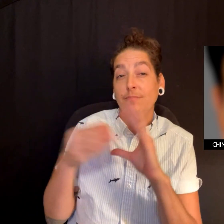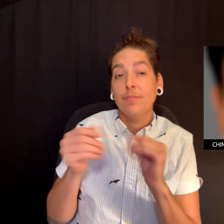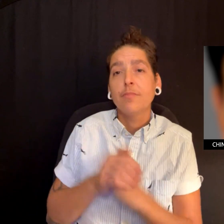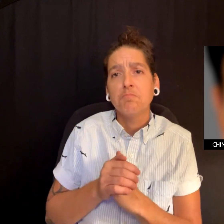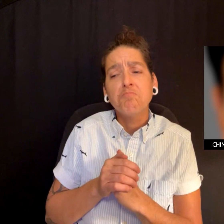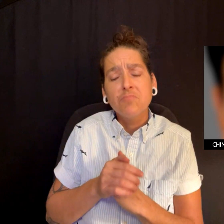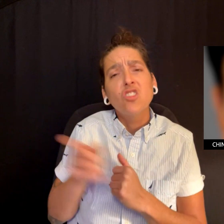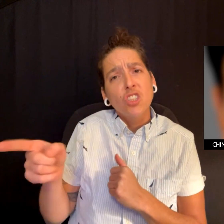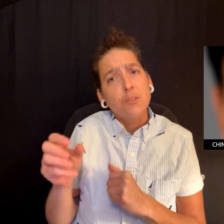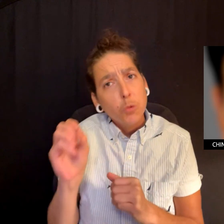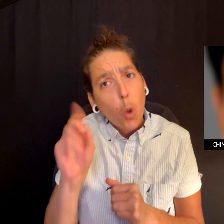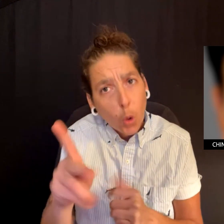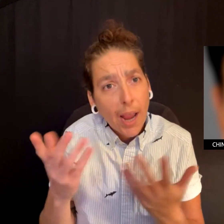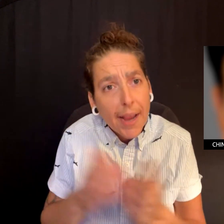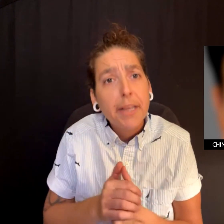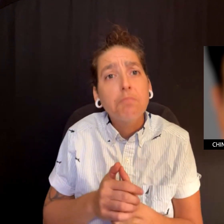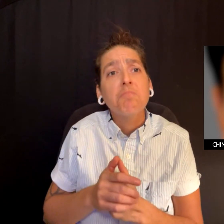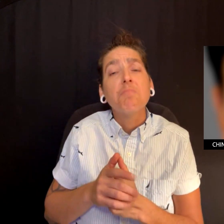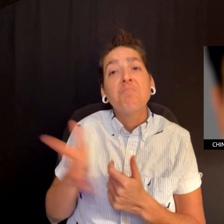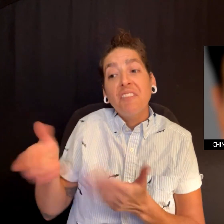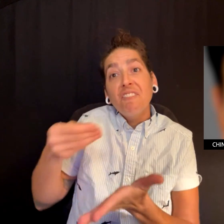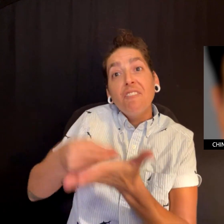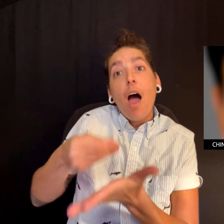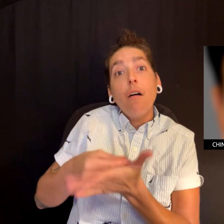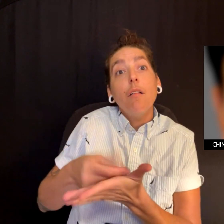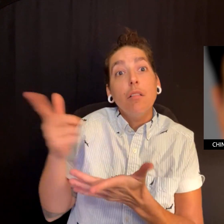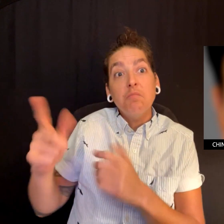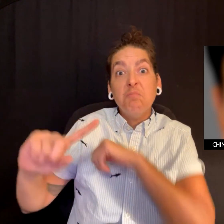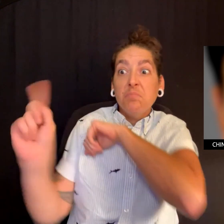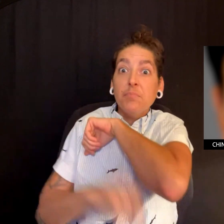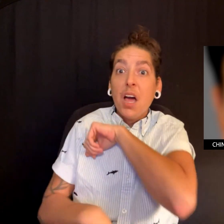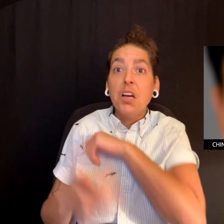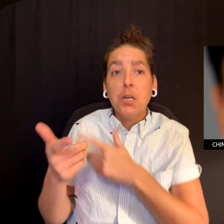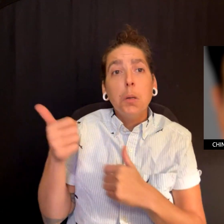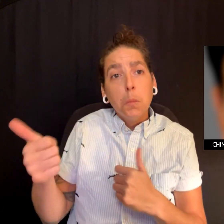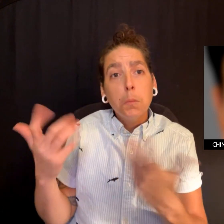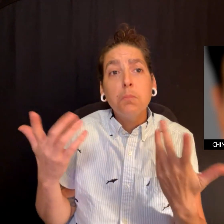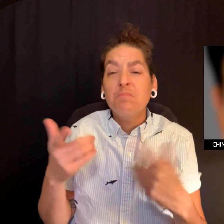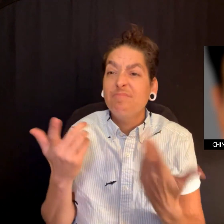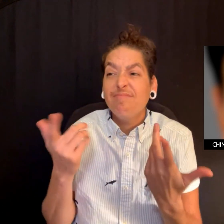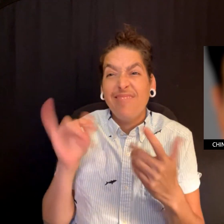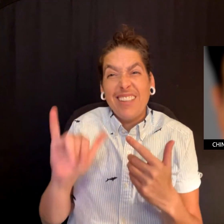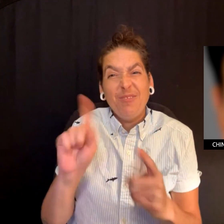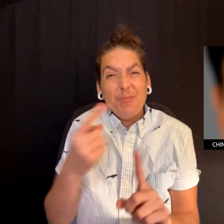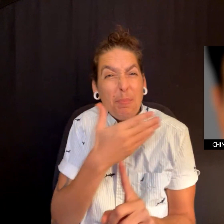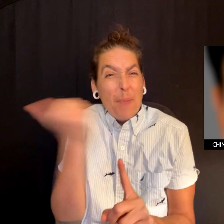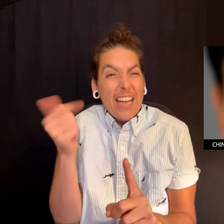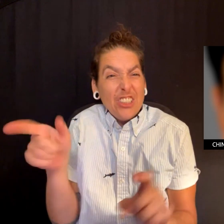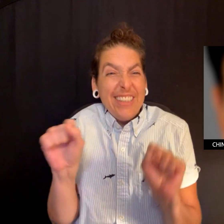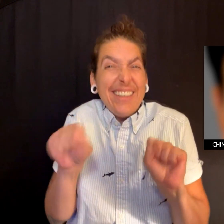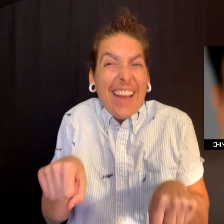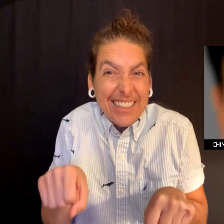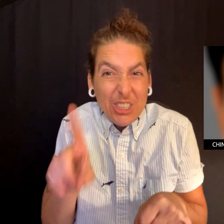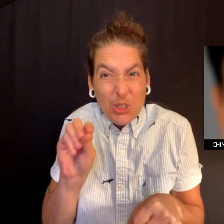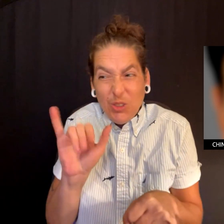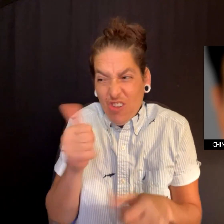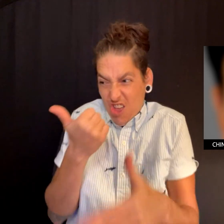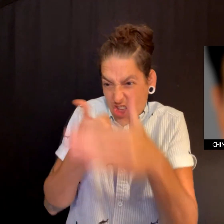In a text message the victim said she was okay. And the financial penalty was the best she could do under the circumstances.